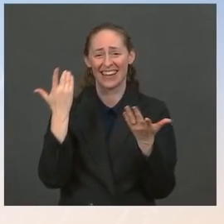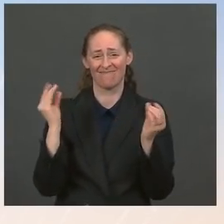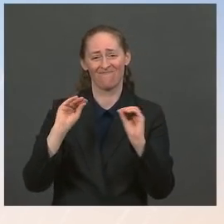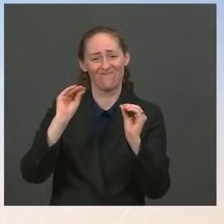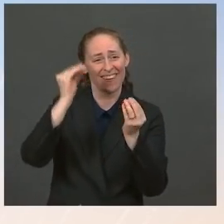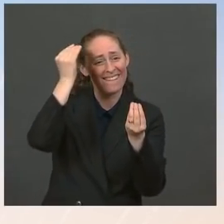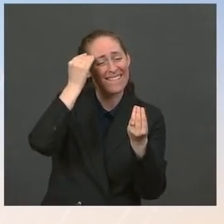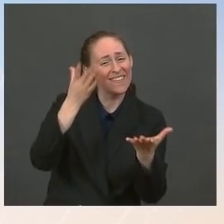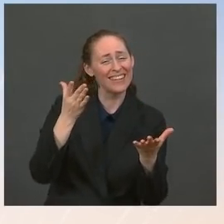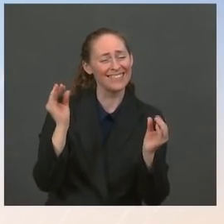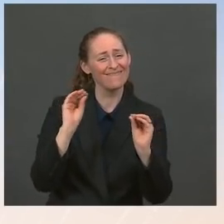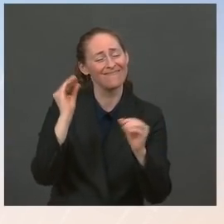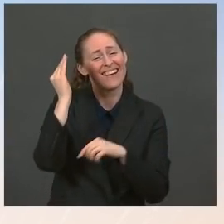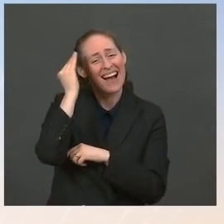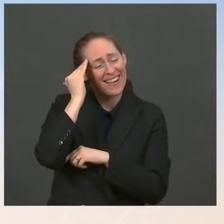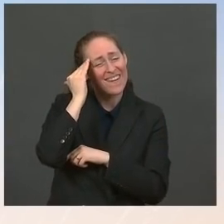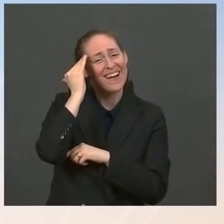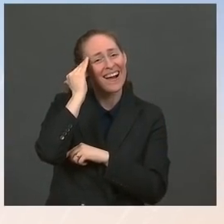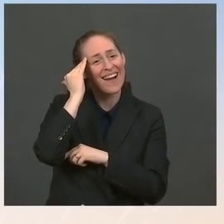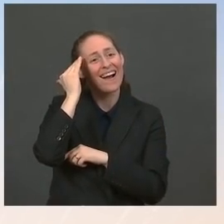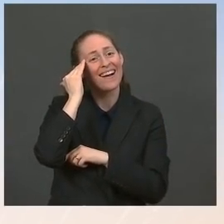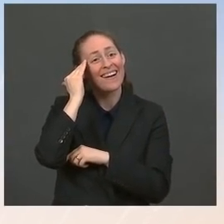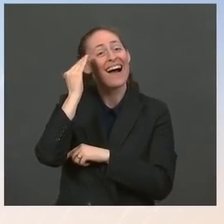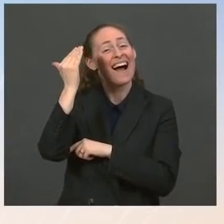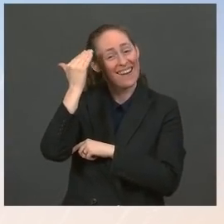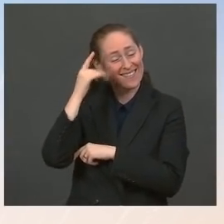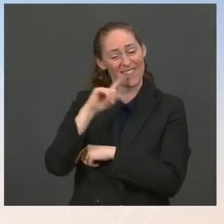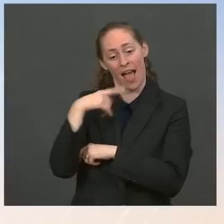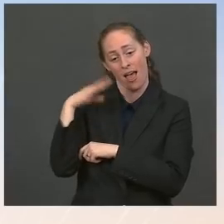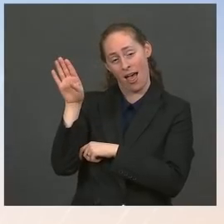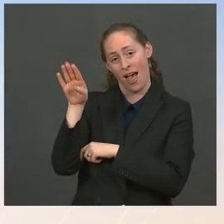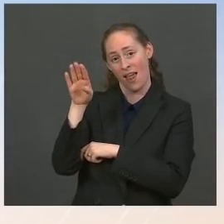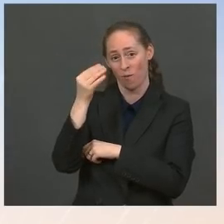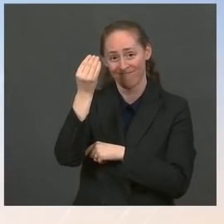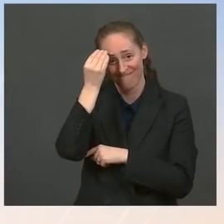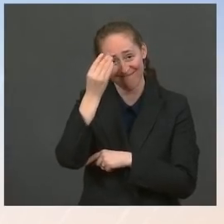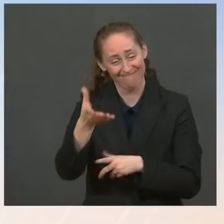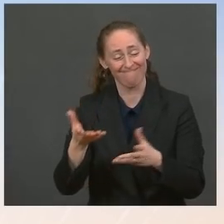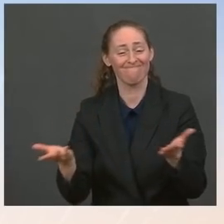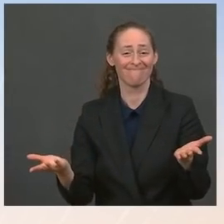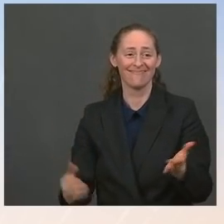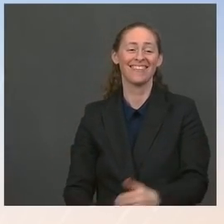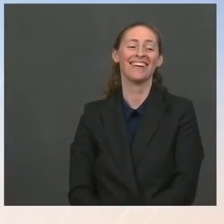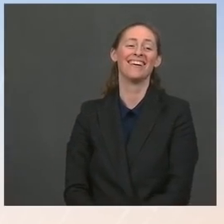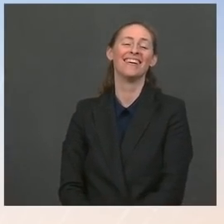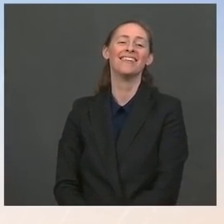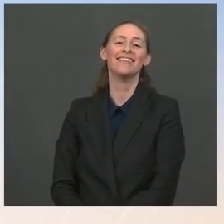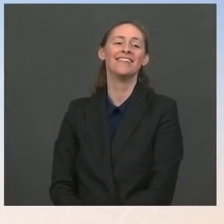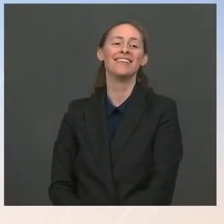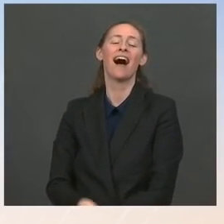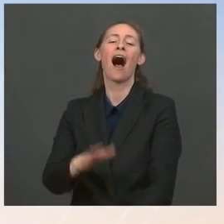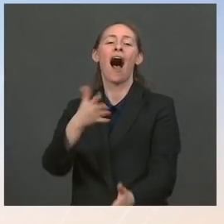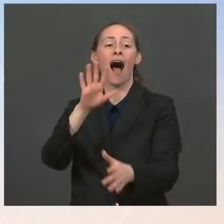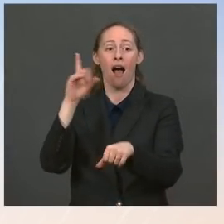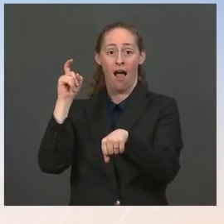The Press: He's -- you're joking, but, you know, it's . Thank you very much, Karine. Ms. Jean-Pierre: All right. I promise, as soon as we know, we'll sha- -- we'll share that information.